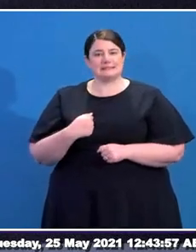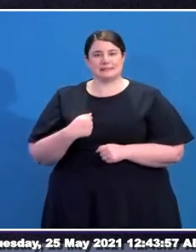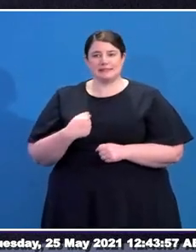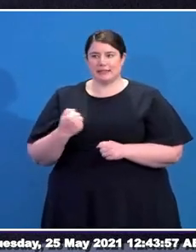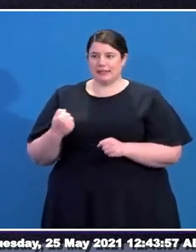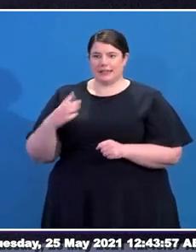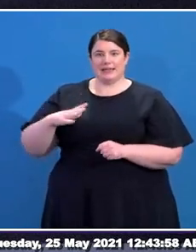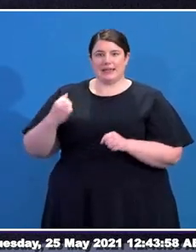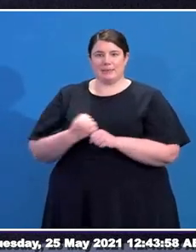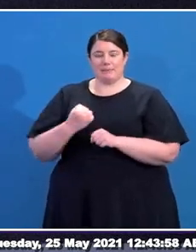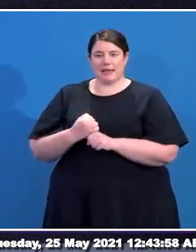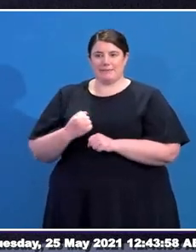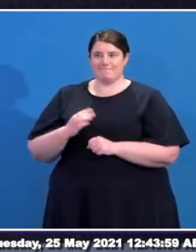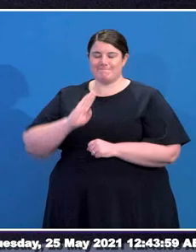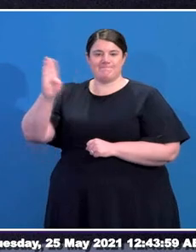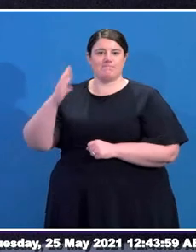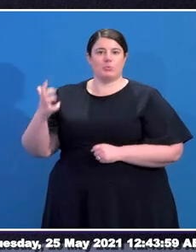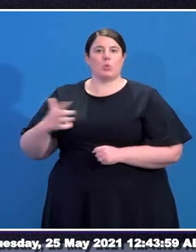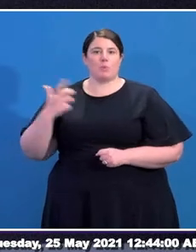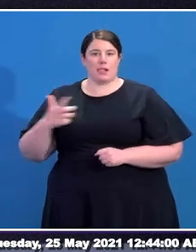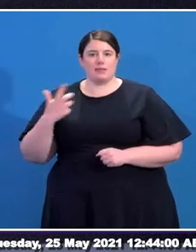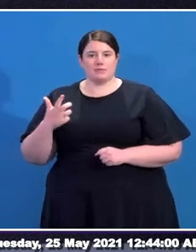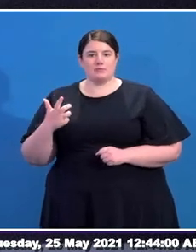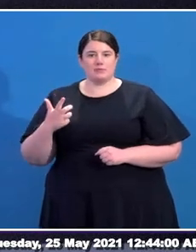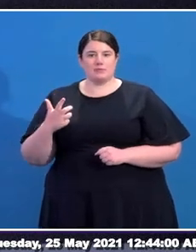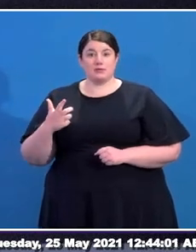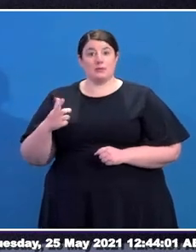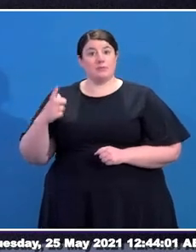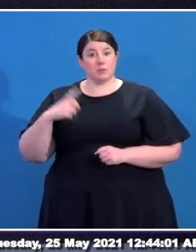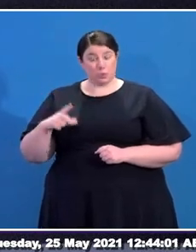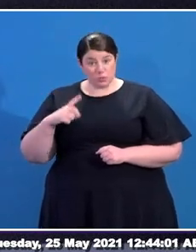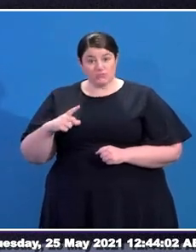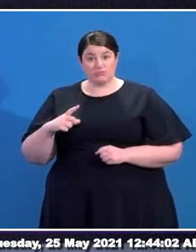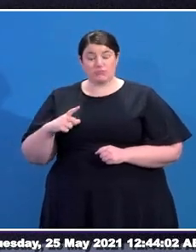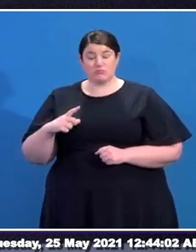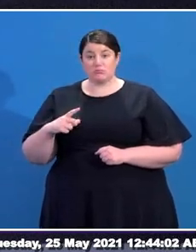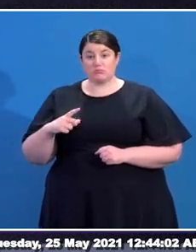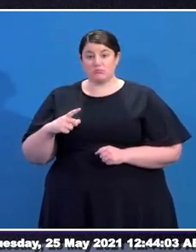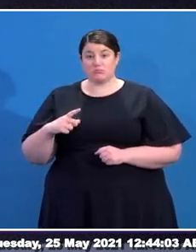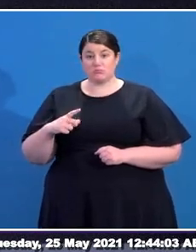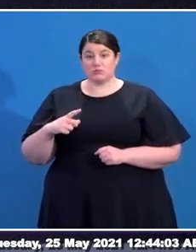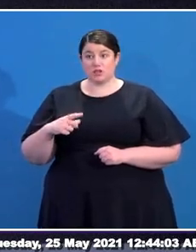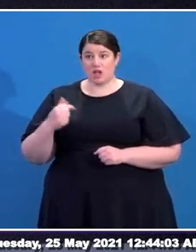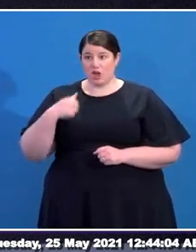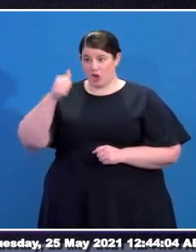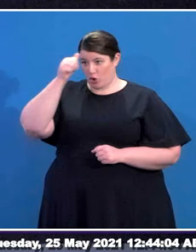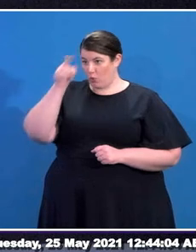for me was because after hearing --- after knowing what he had said about Middle